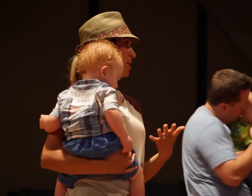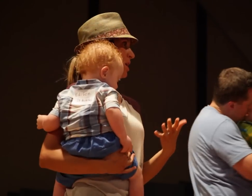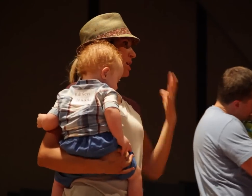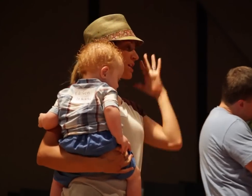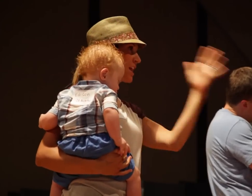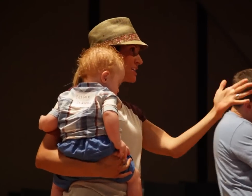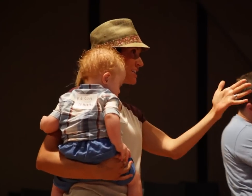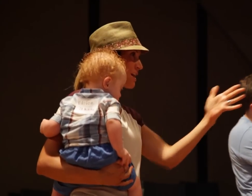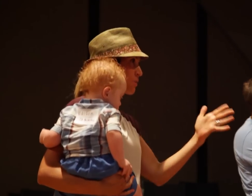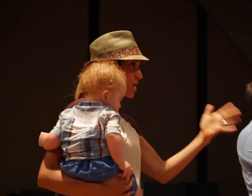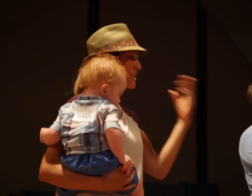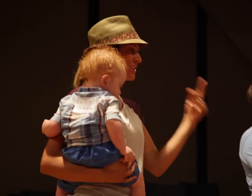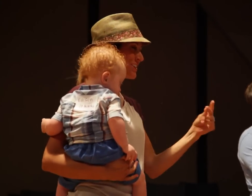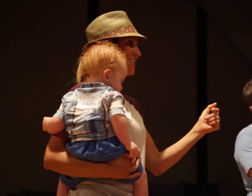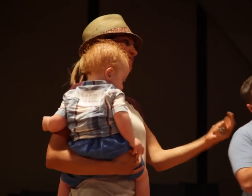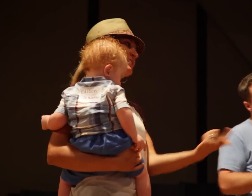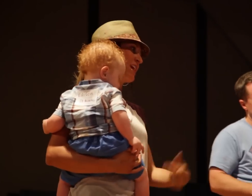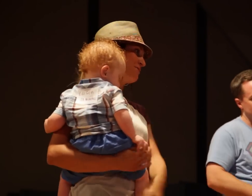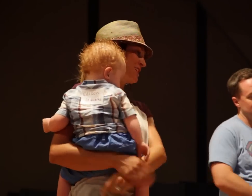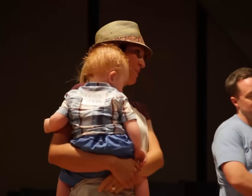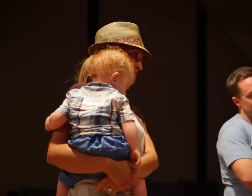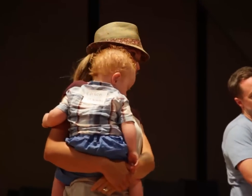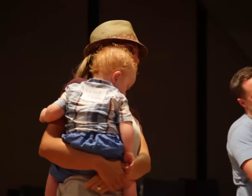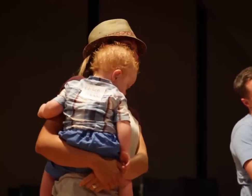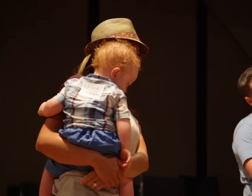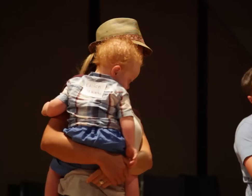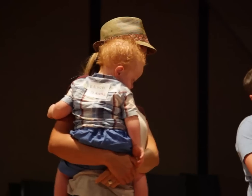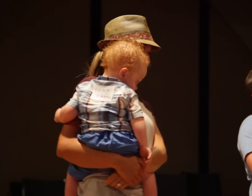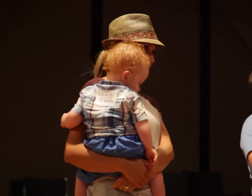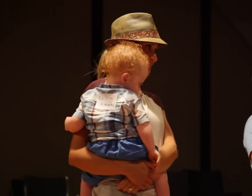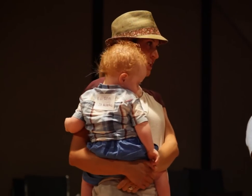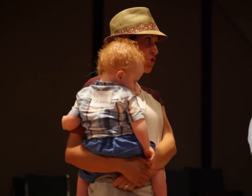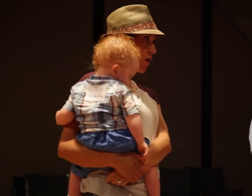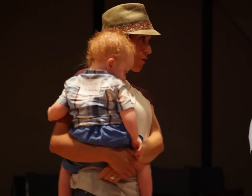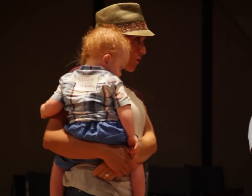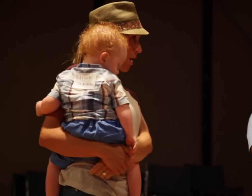I can't sit down and watch it and learn it. Good. Did you sign with your other kids at all or no?